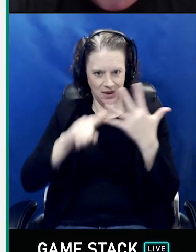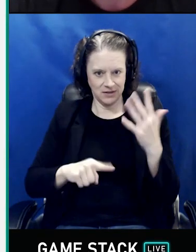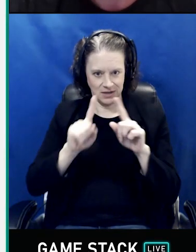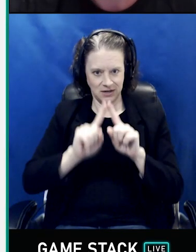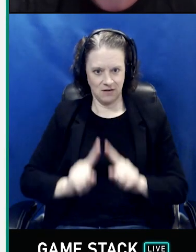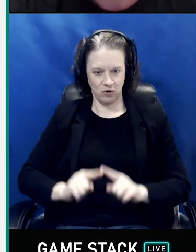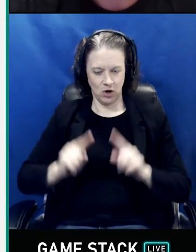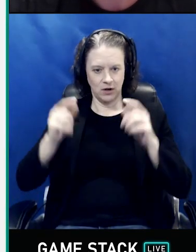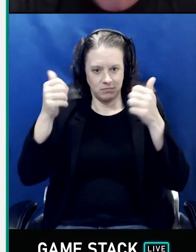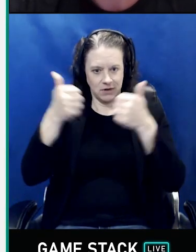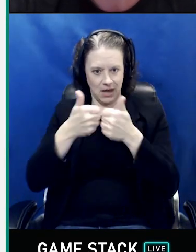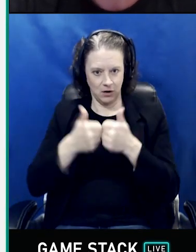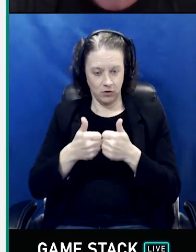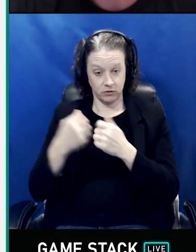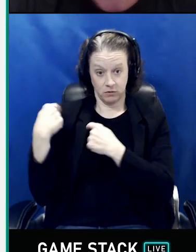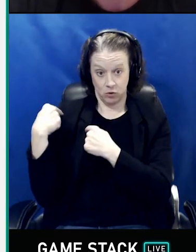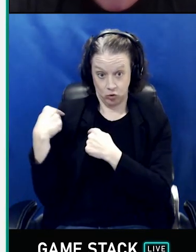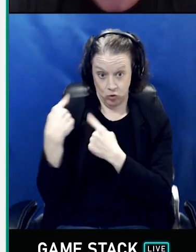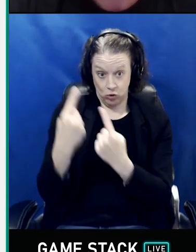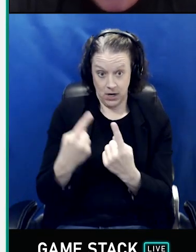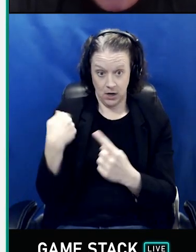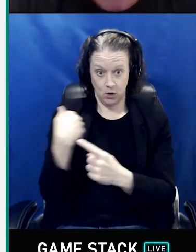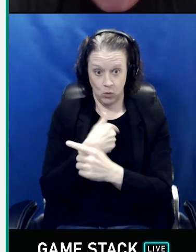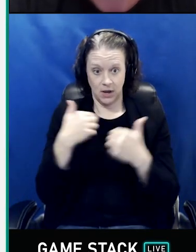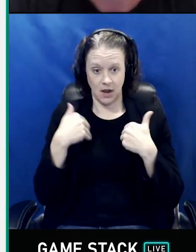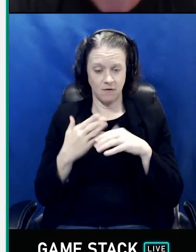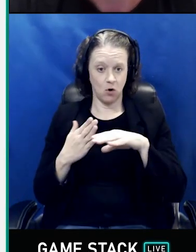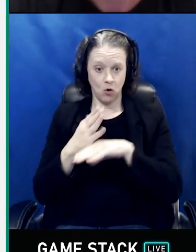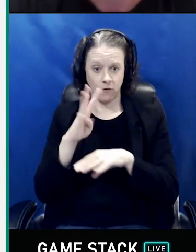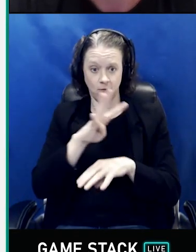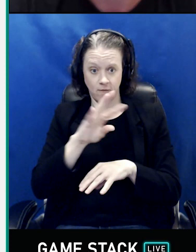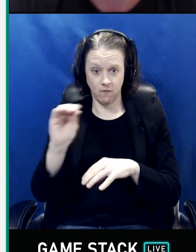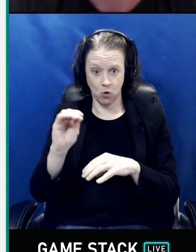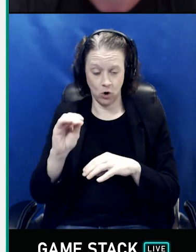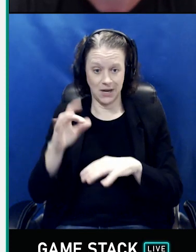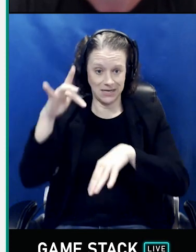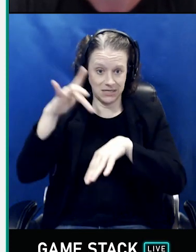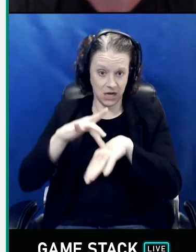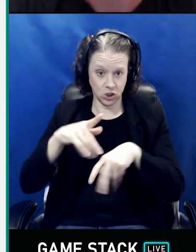To date, there are over 40 touch enabled titles in the Xbox Game Streaming catalog,